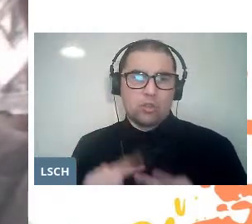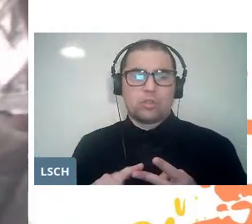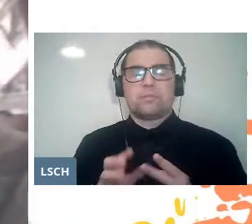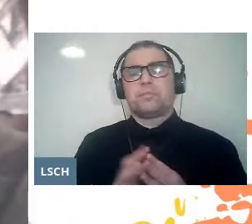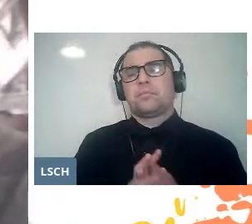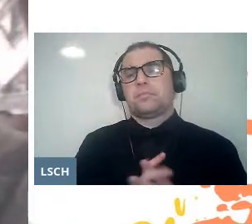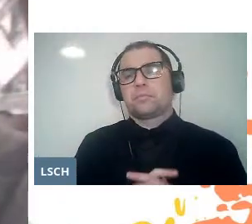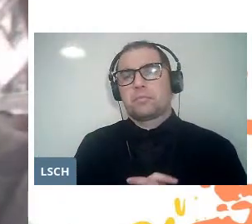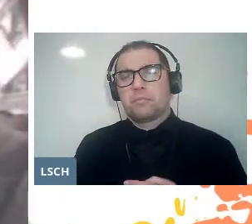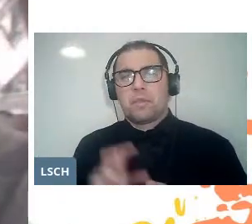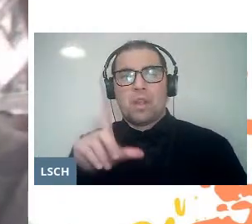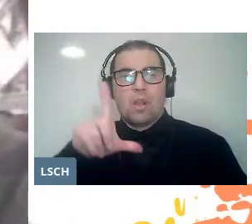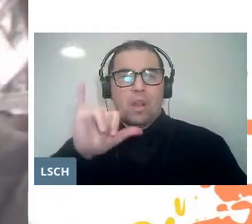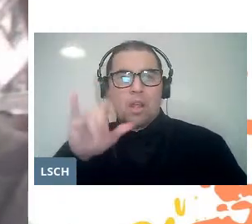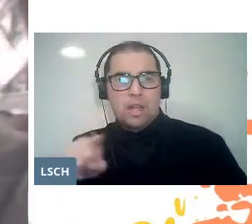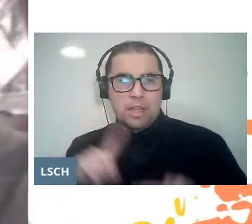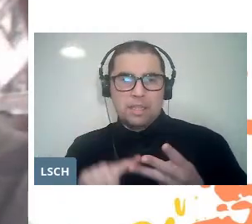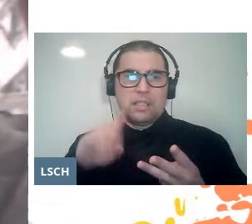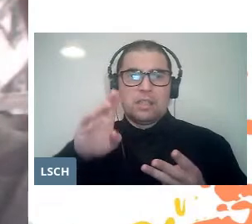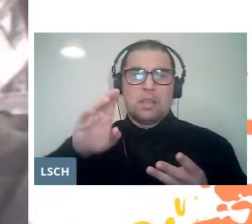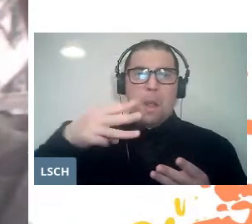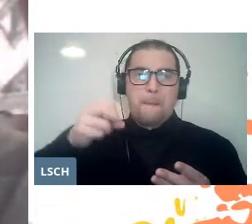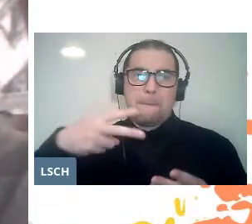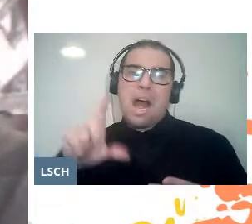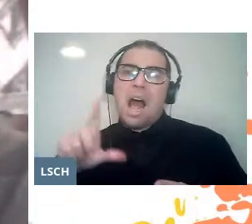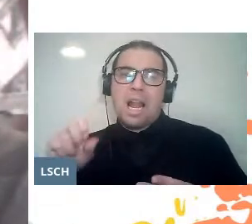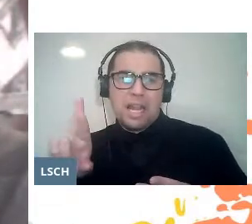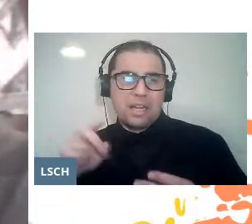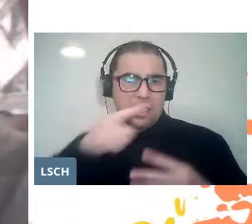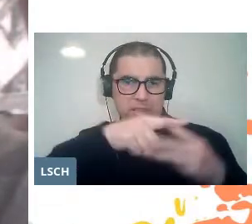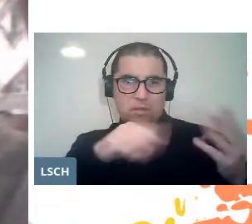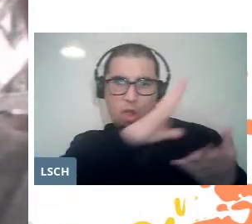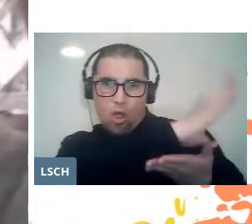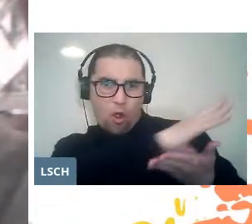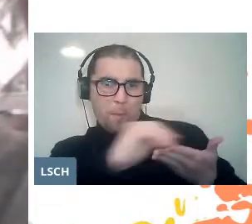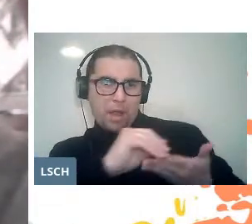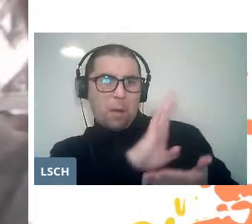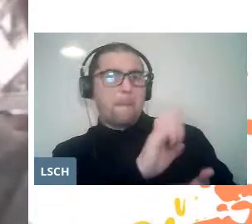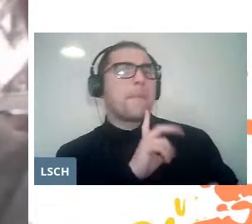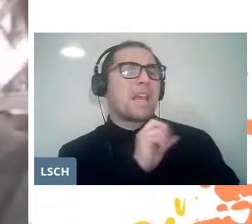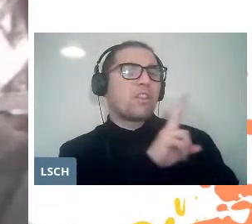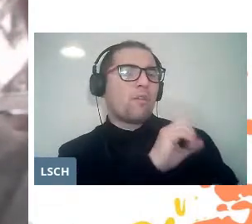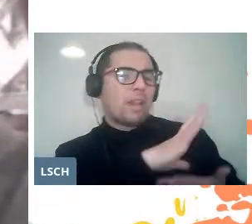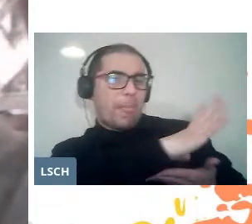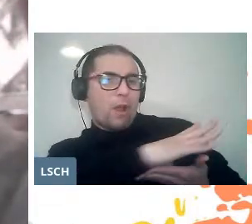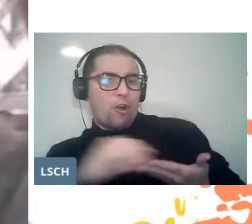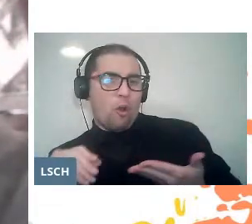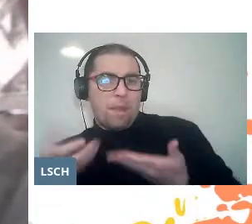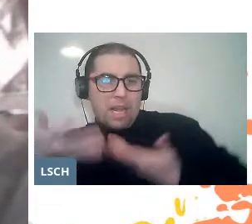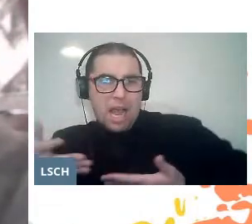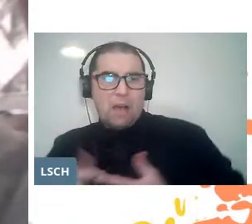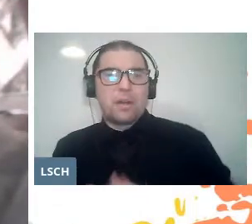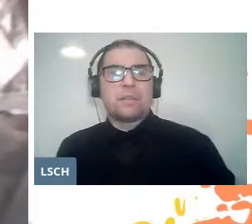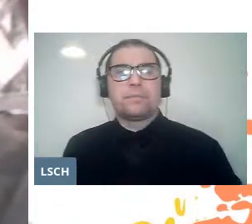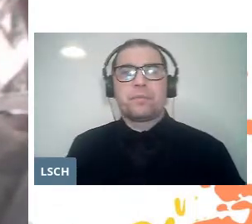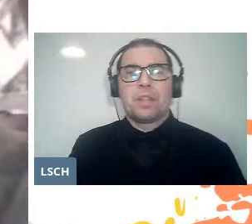Liszt, Bruckner and Mahler. What example in Beethoven do we find that is a bit in this search for the programmatic?